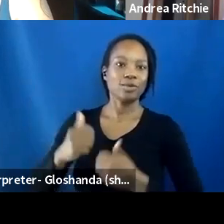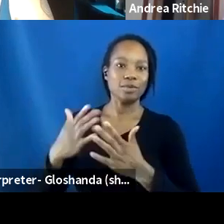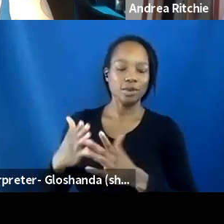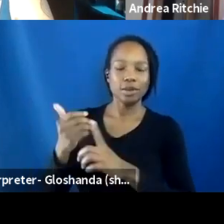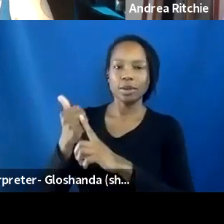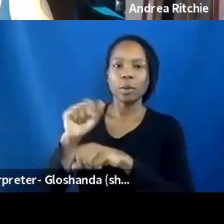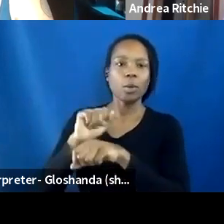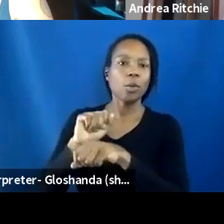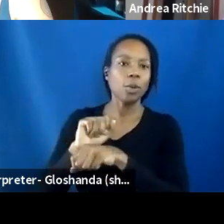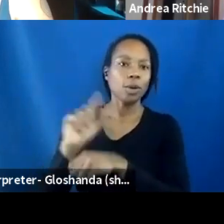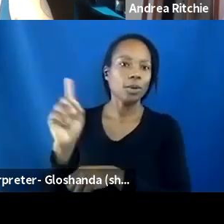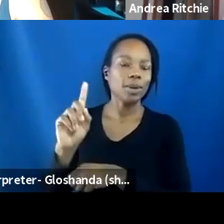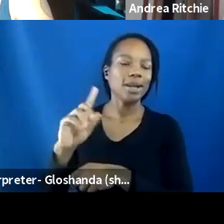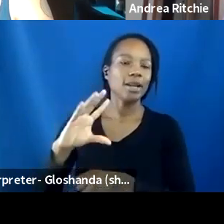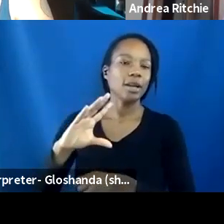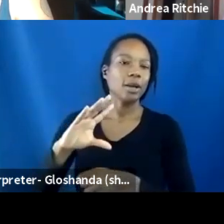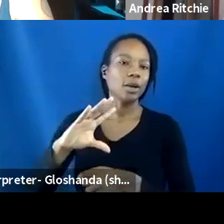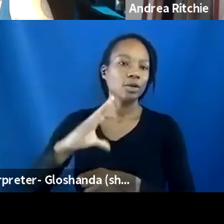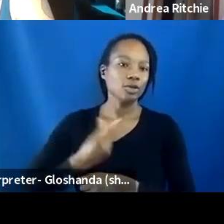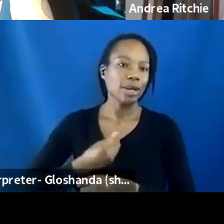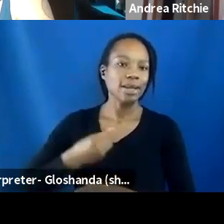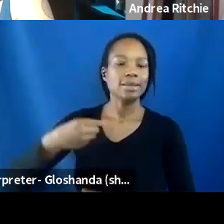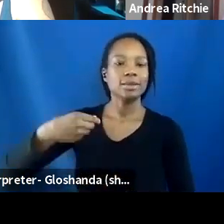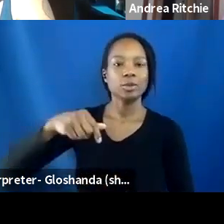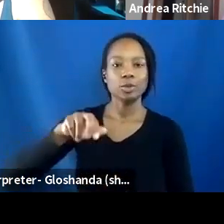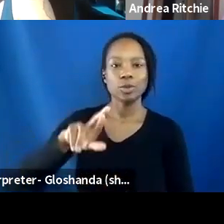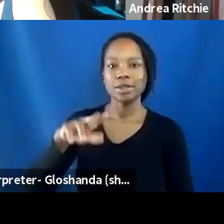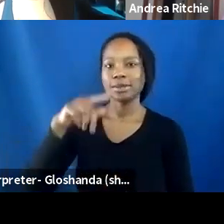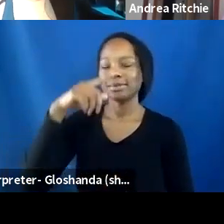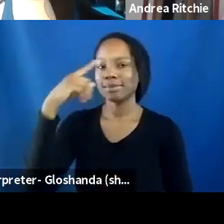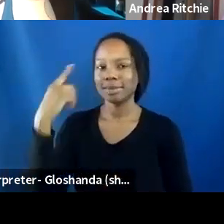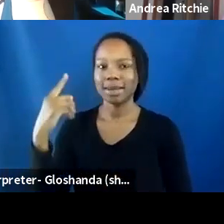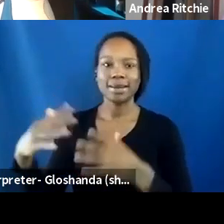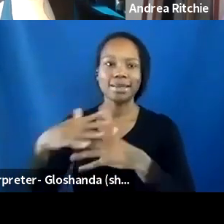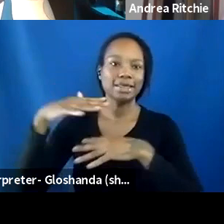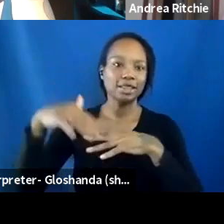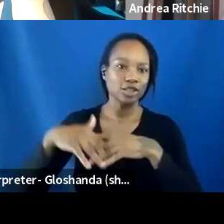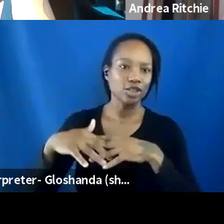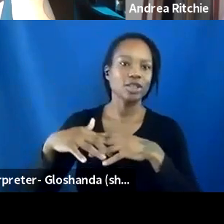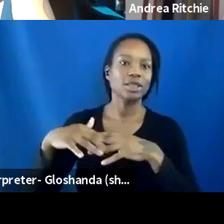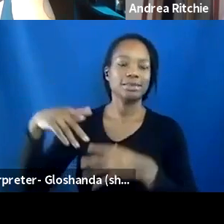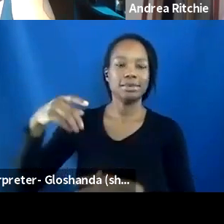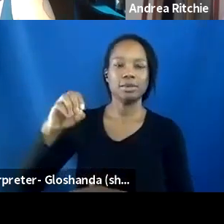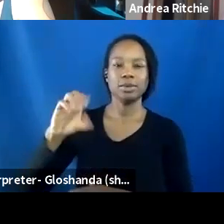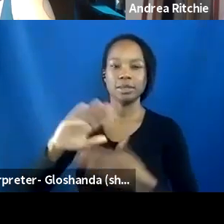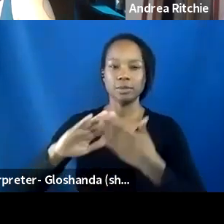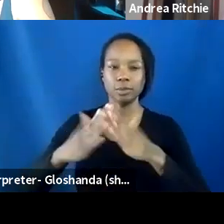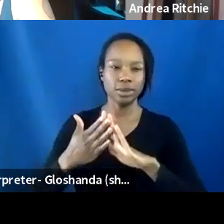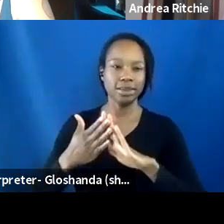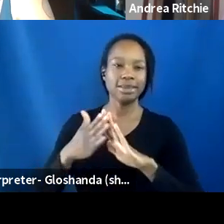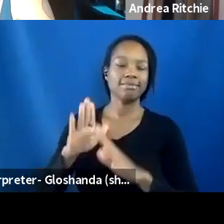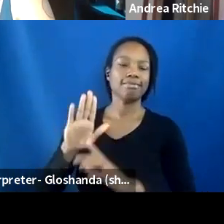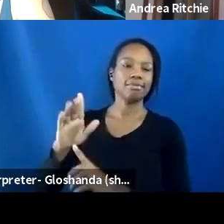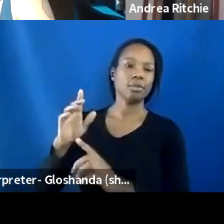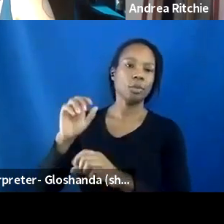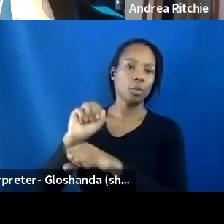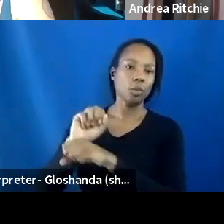Black, indigenous, and people of color communities, working to support folks in community security strategies,